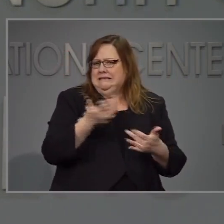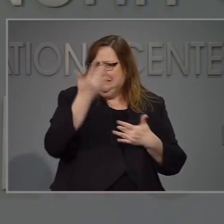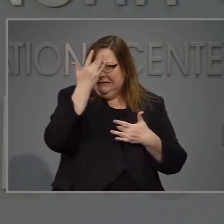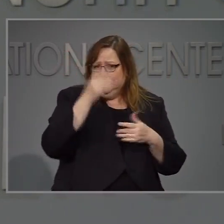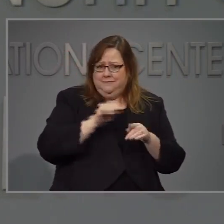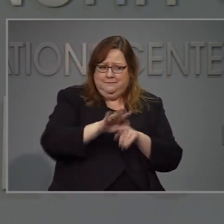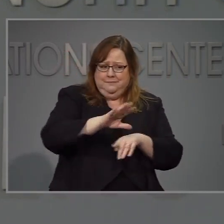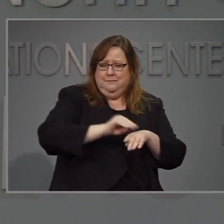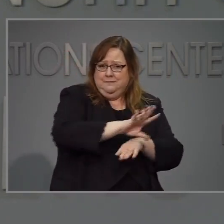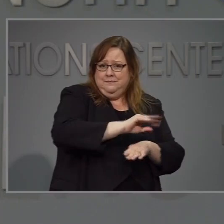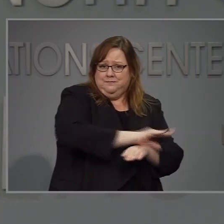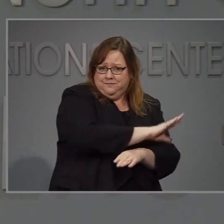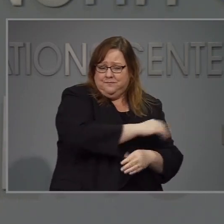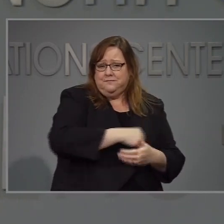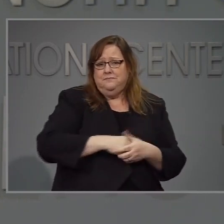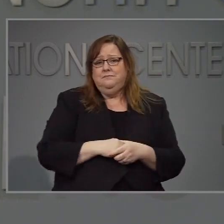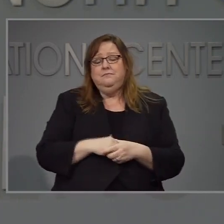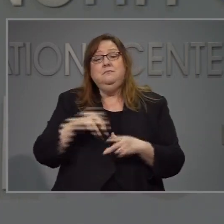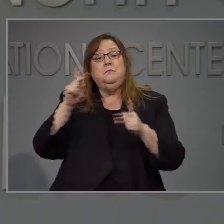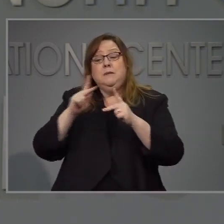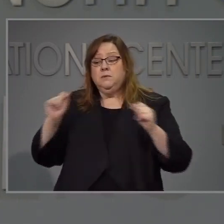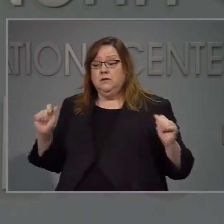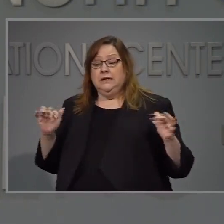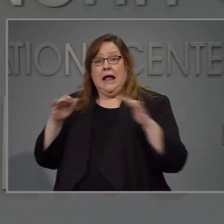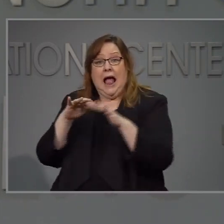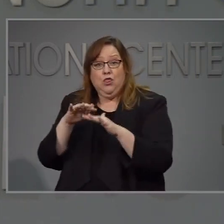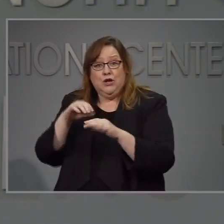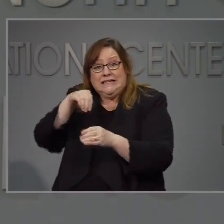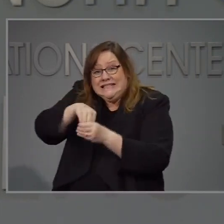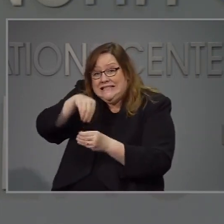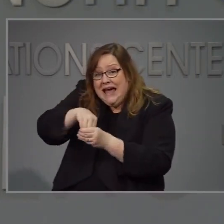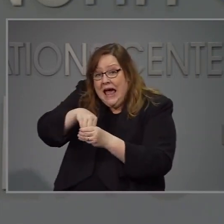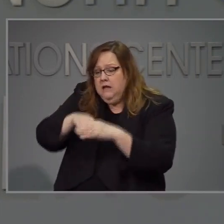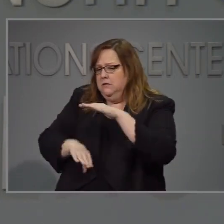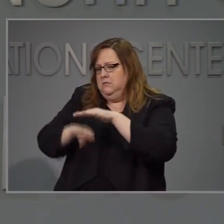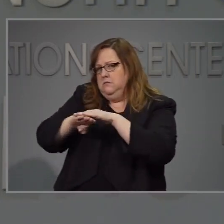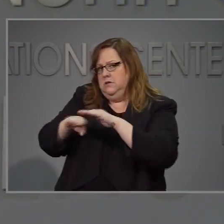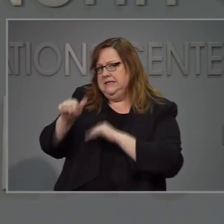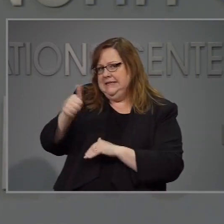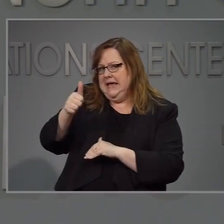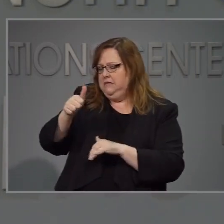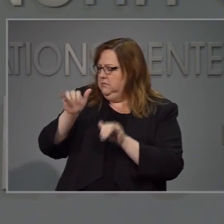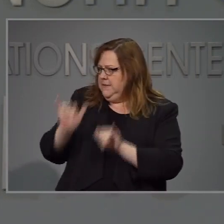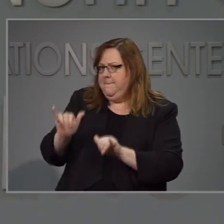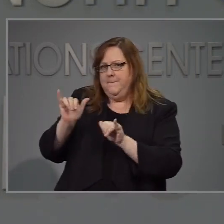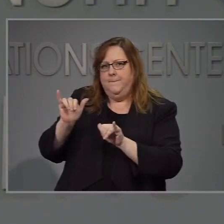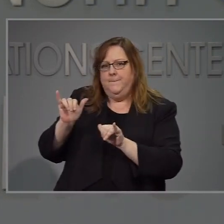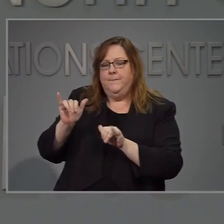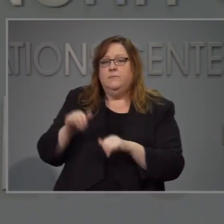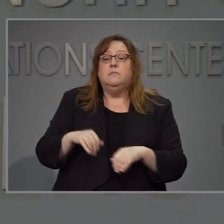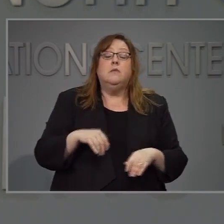PLAYGROUNDS. THIS IS BECAUSE THE POTENTIAL SPREAD OF COVID-19 CAN BE SIGNIFICANT THERE. THE MASS GATHERING